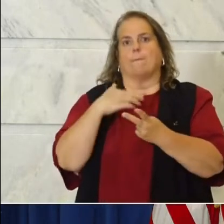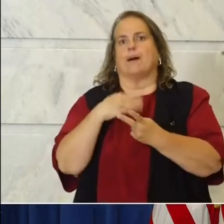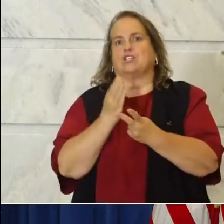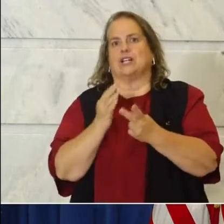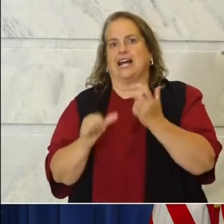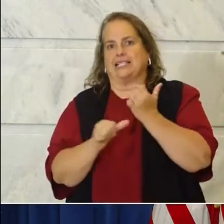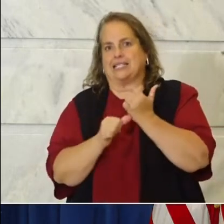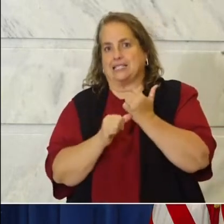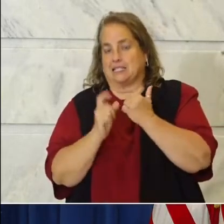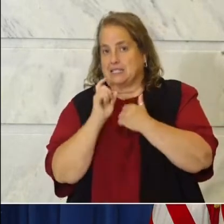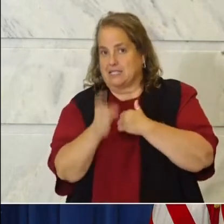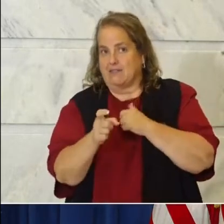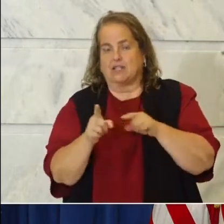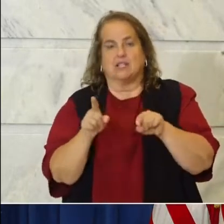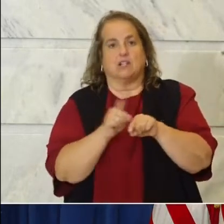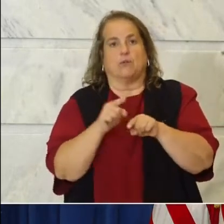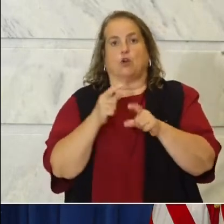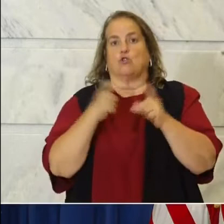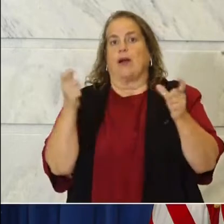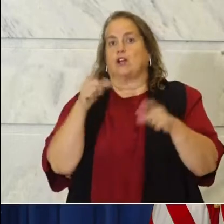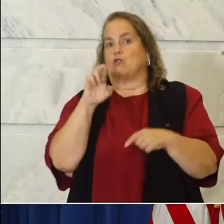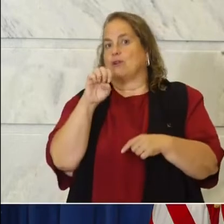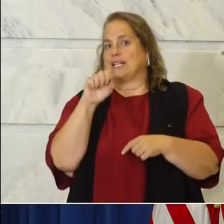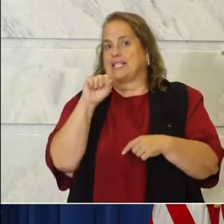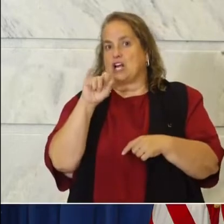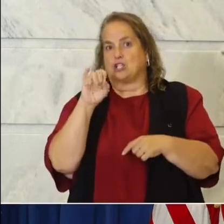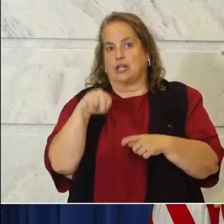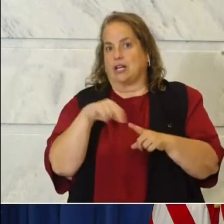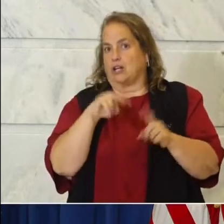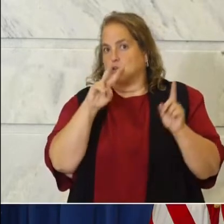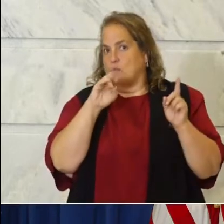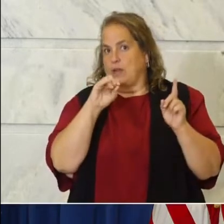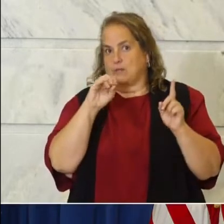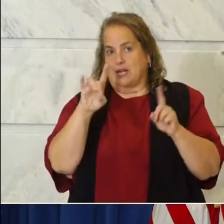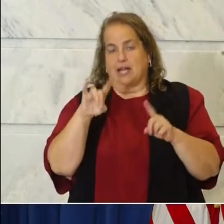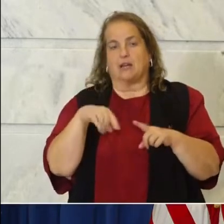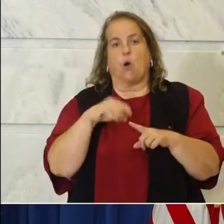during the great recession or Congress changing one of the last cares act and